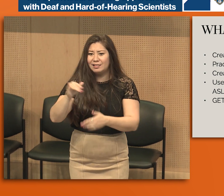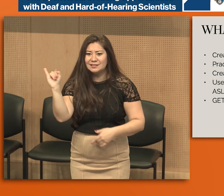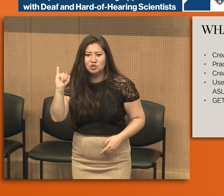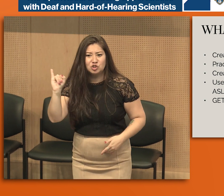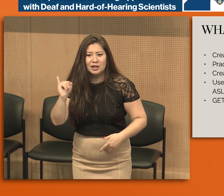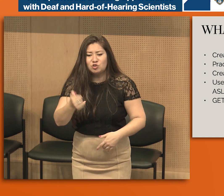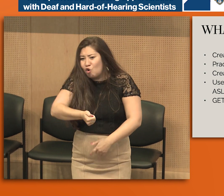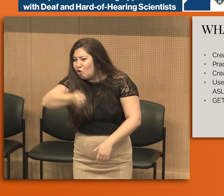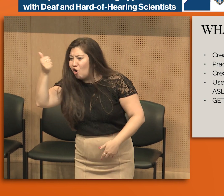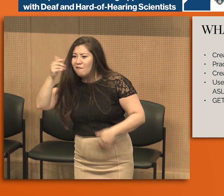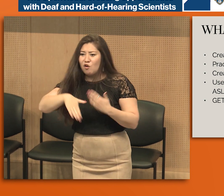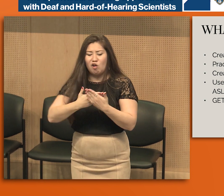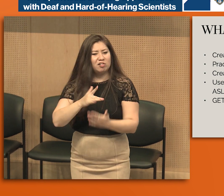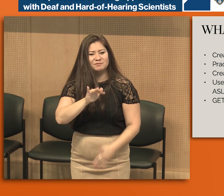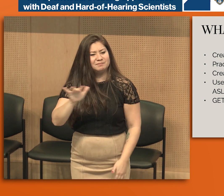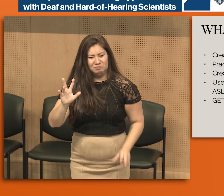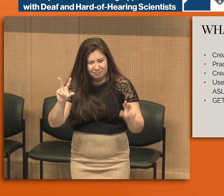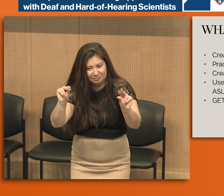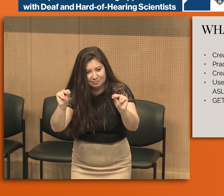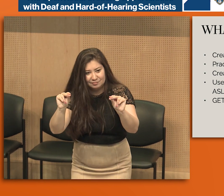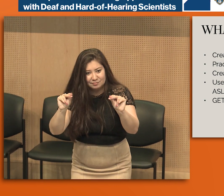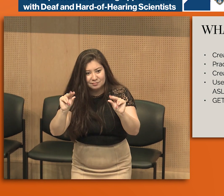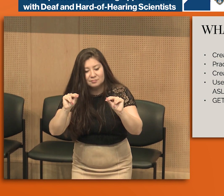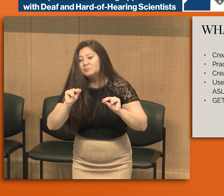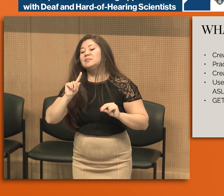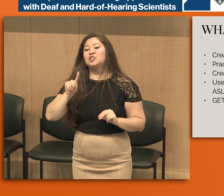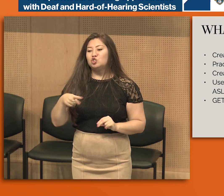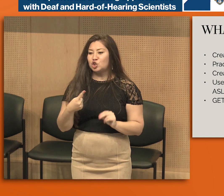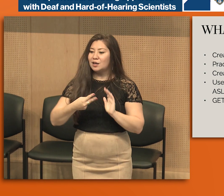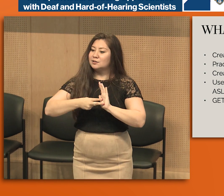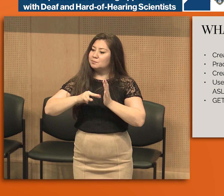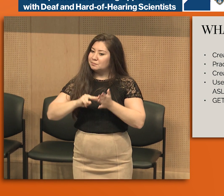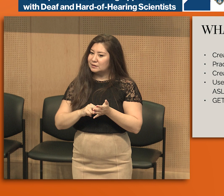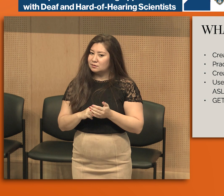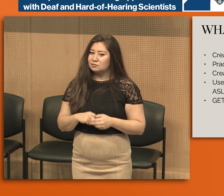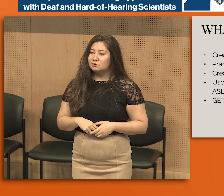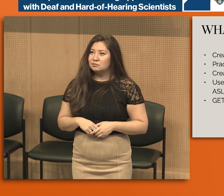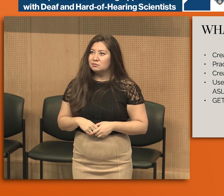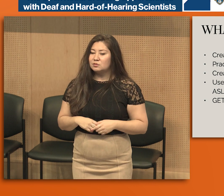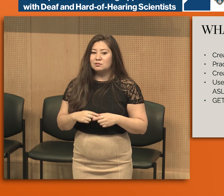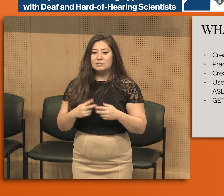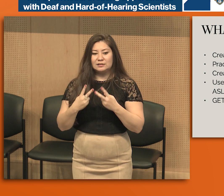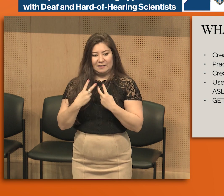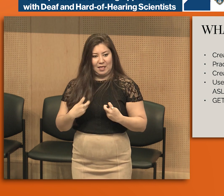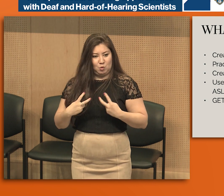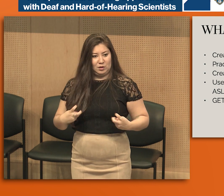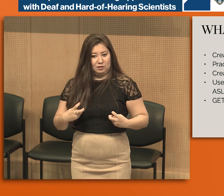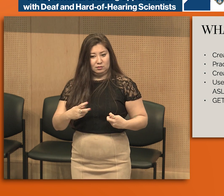initialized signs and English vocabulary, but that's not entirely true.